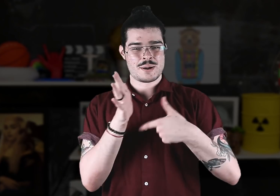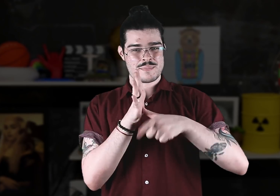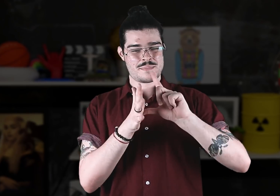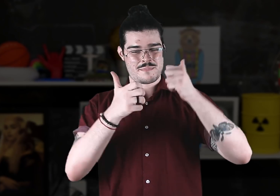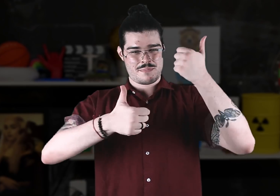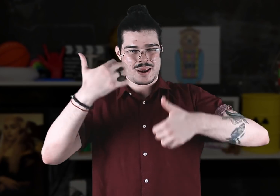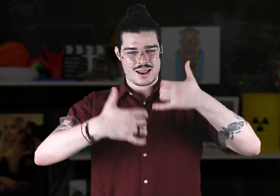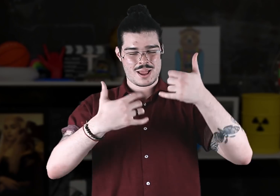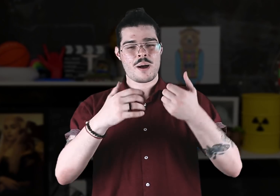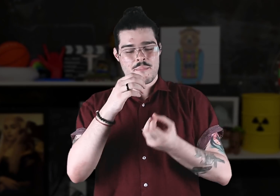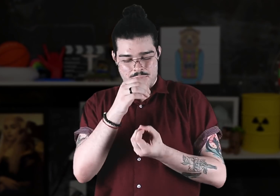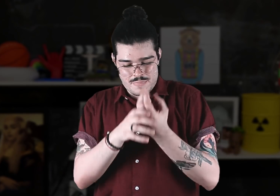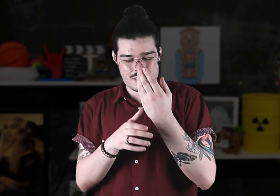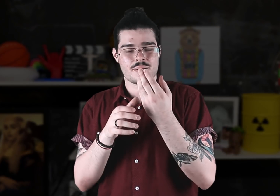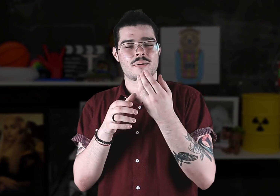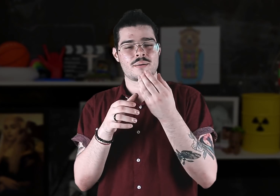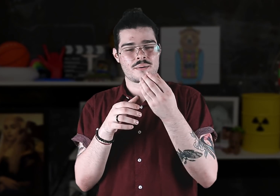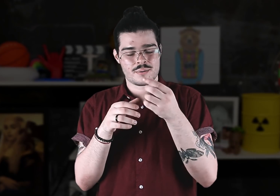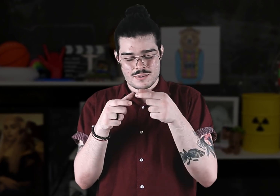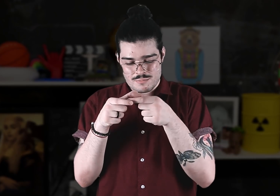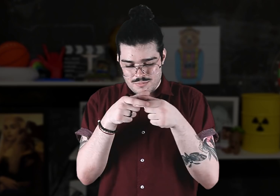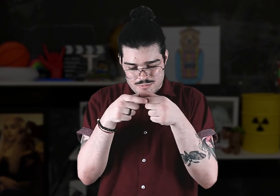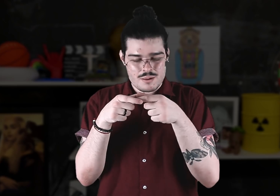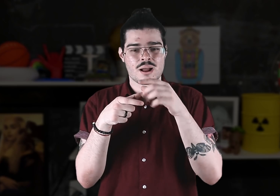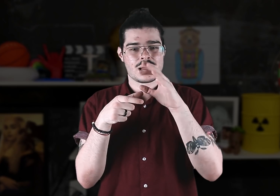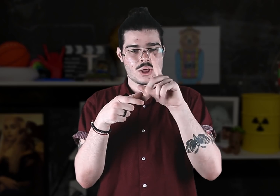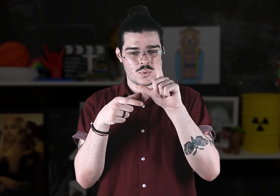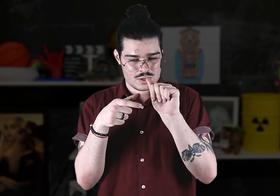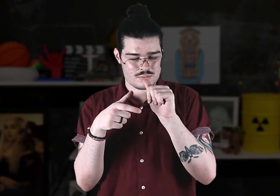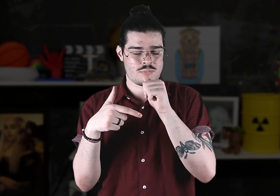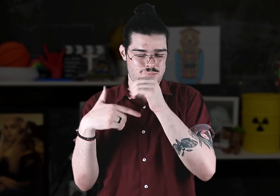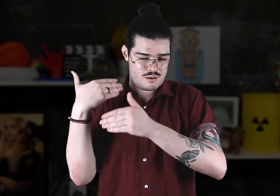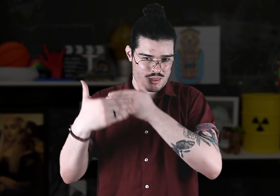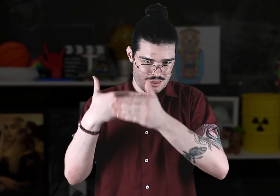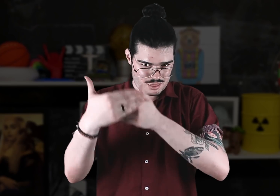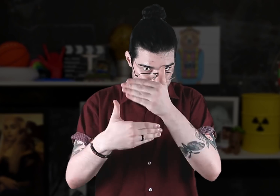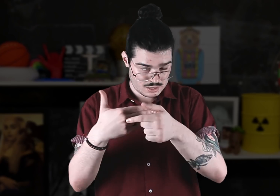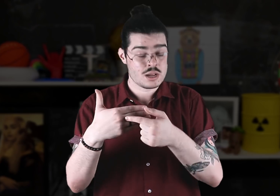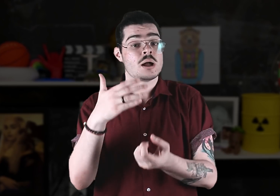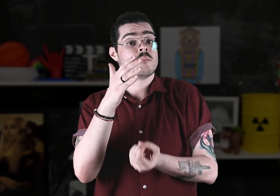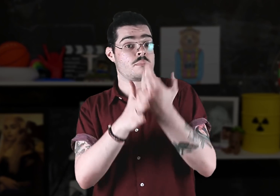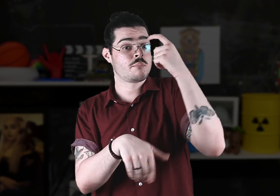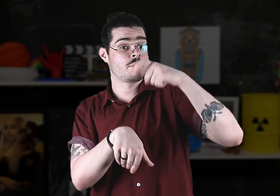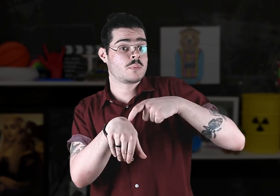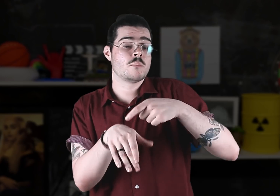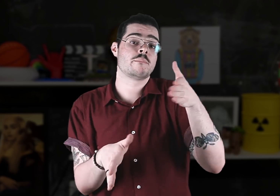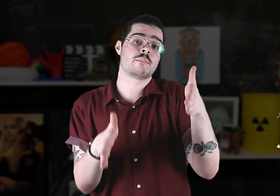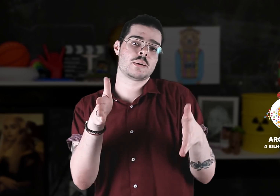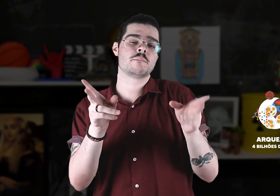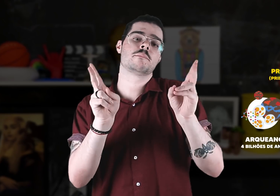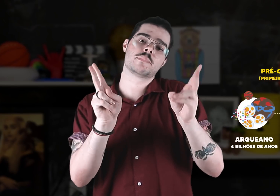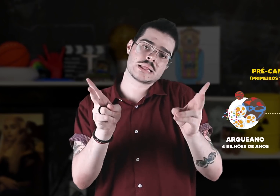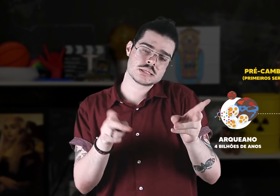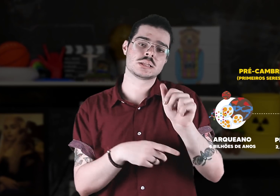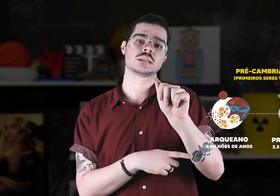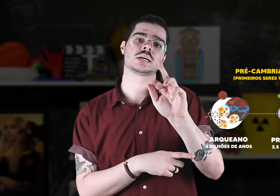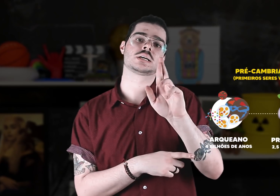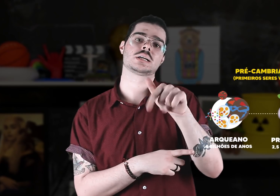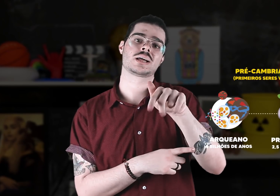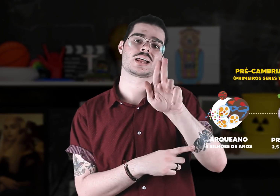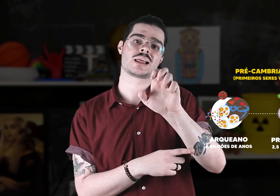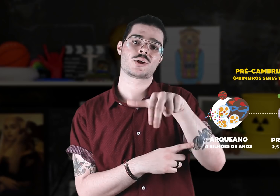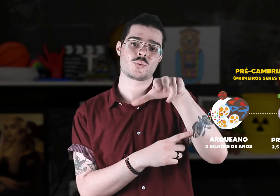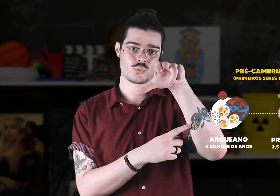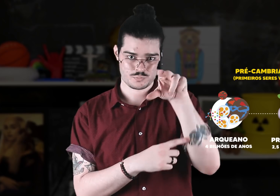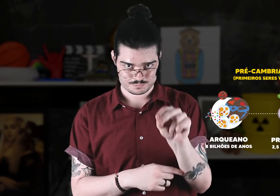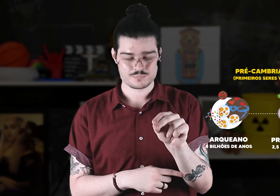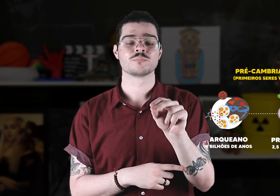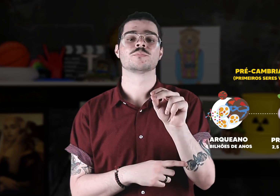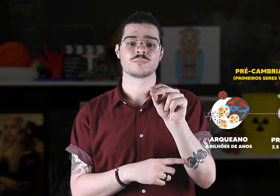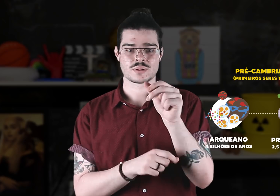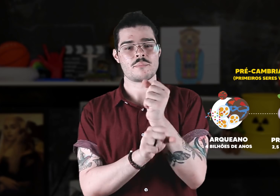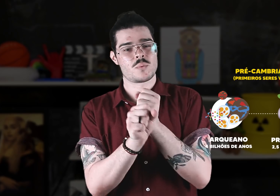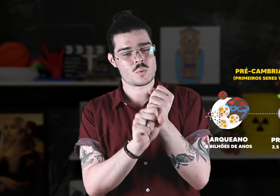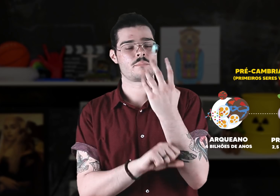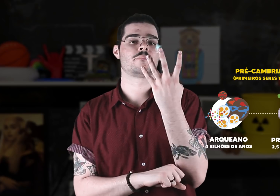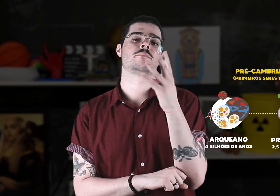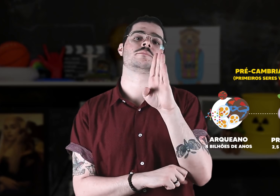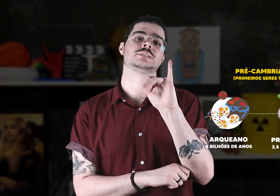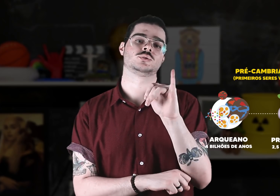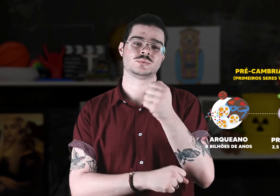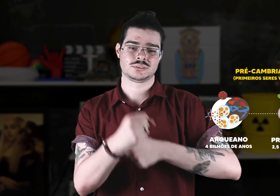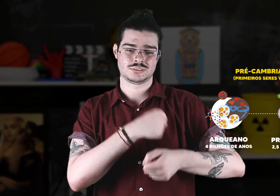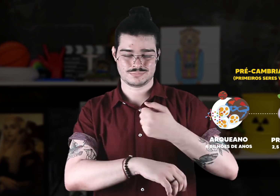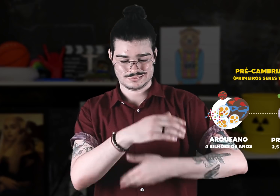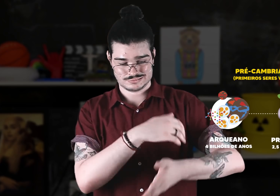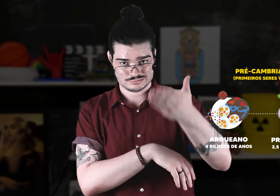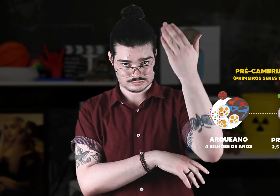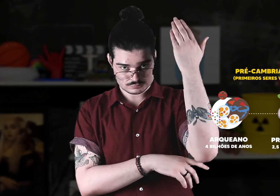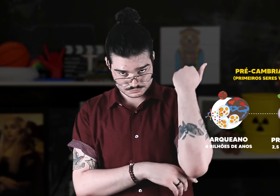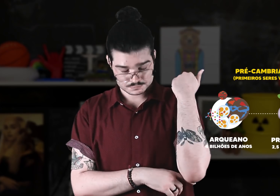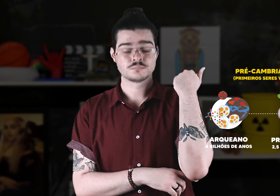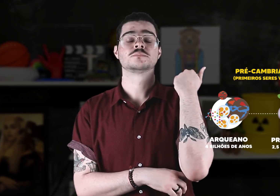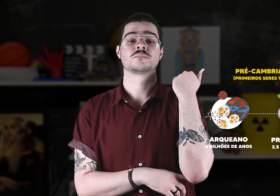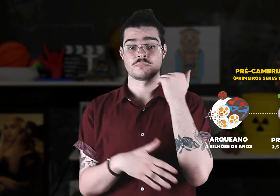This all happened in the Archean period, about 4 billion years ago.